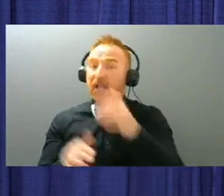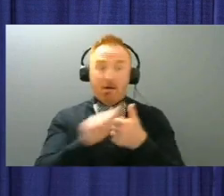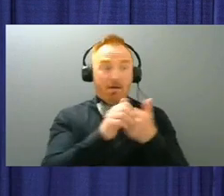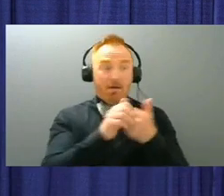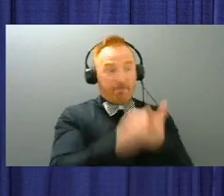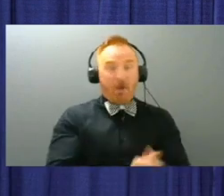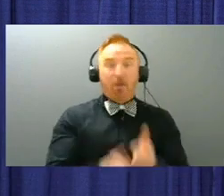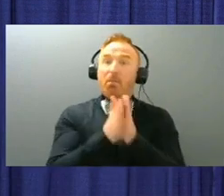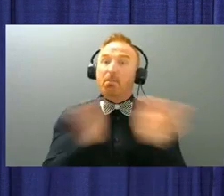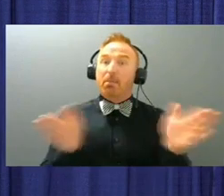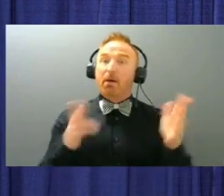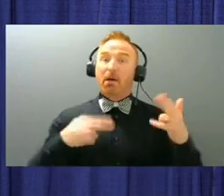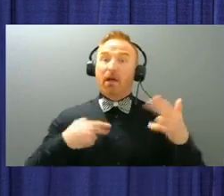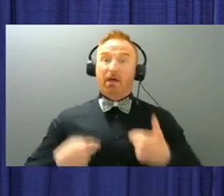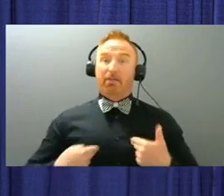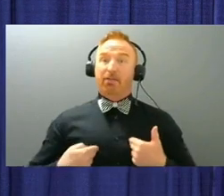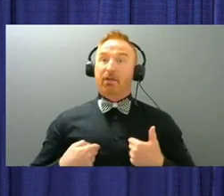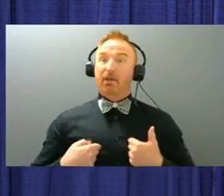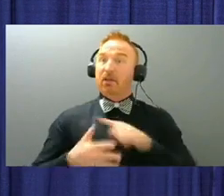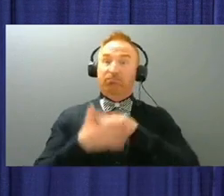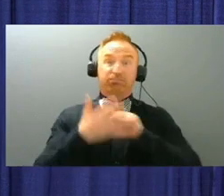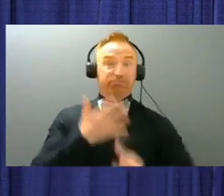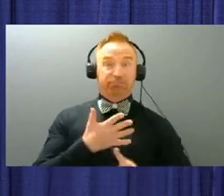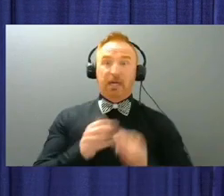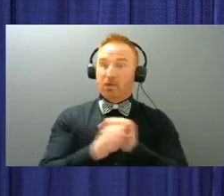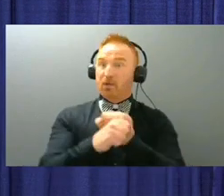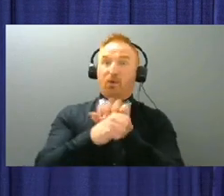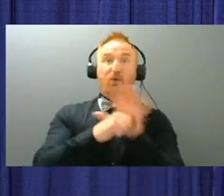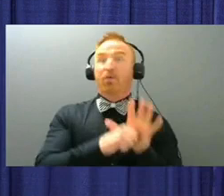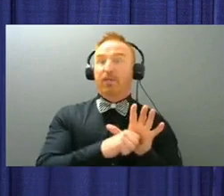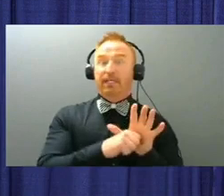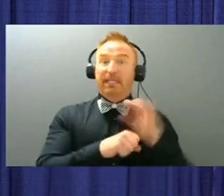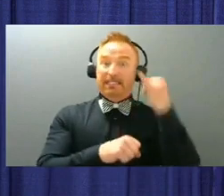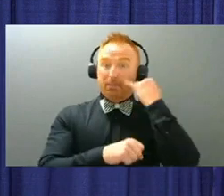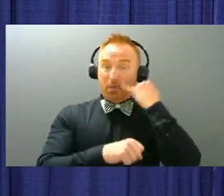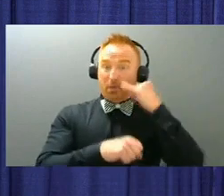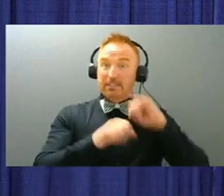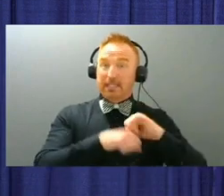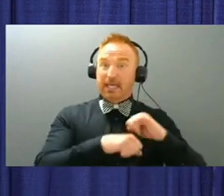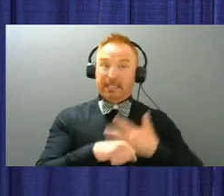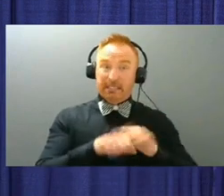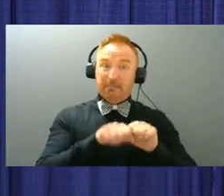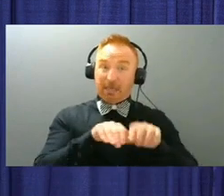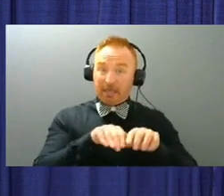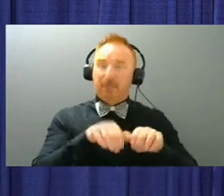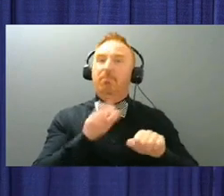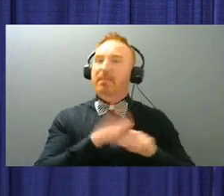measures, we will keep COVID contained even when it is introduced into Yukon.